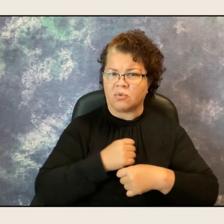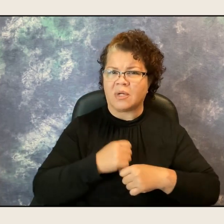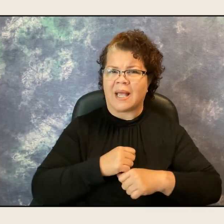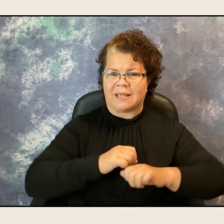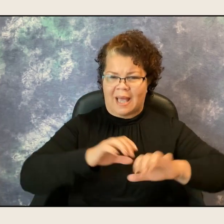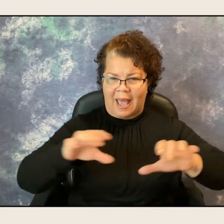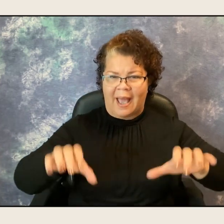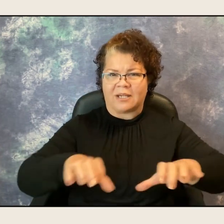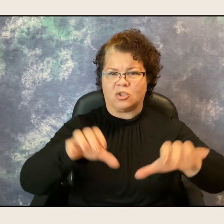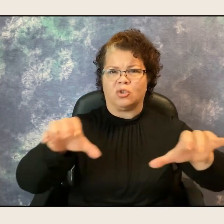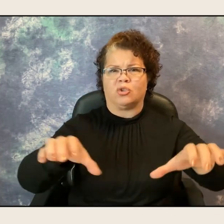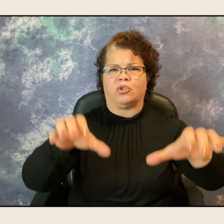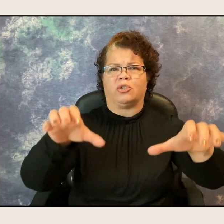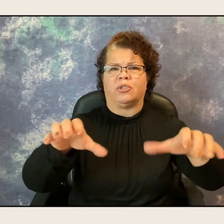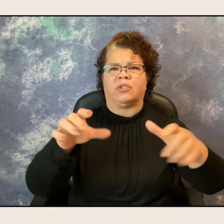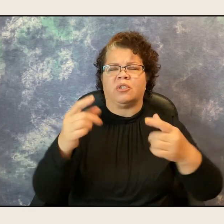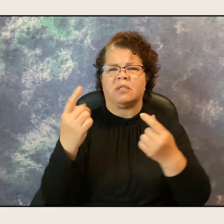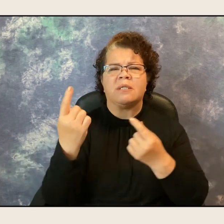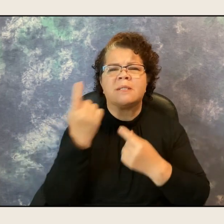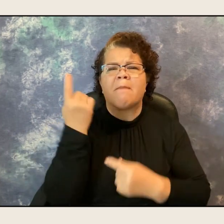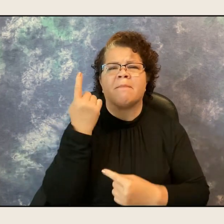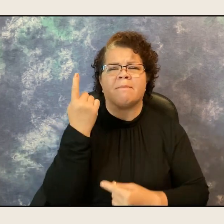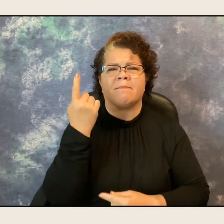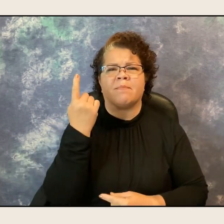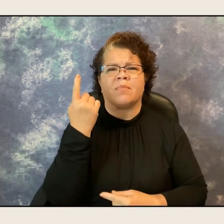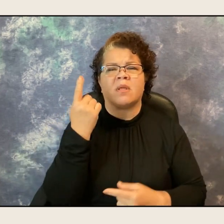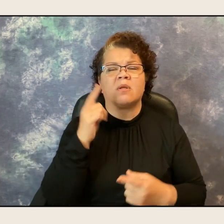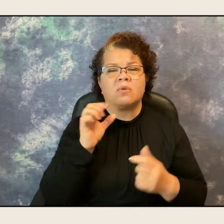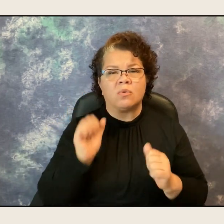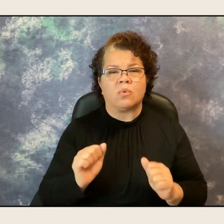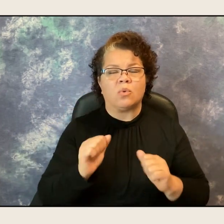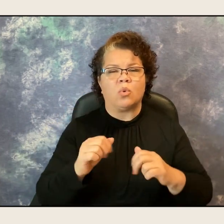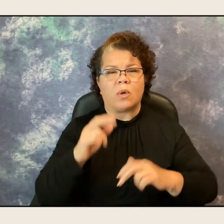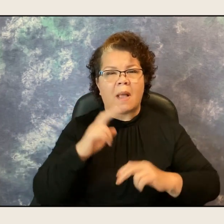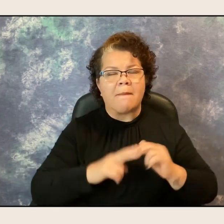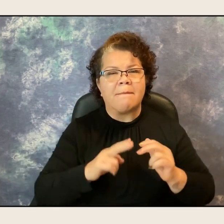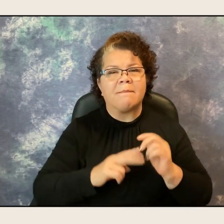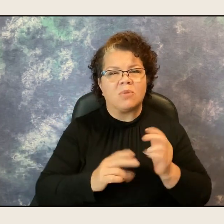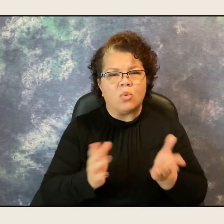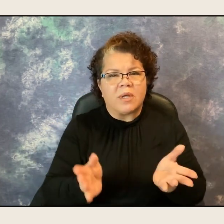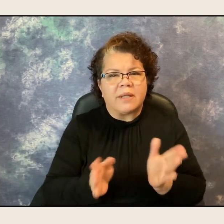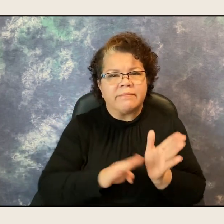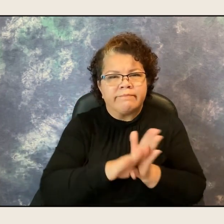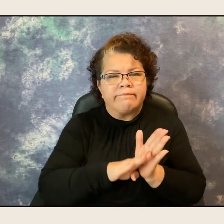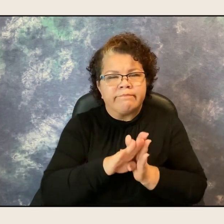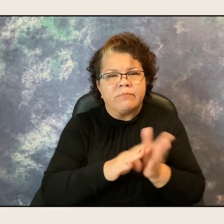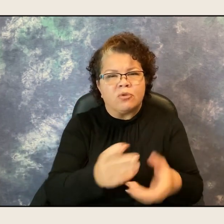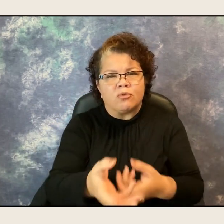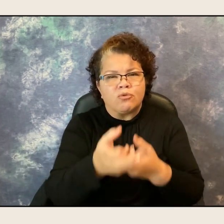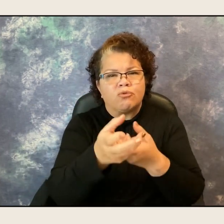so you can build, more importantly, trust. So you can be trusted as a creative